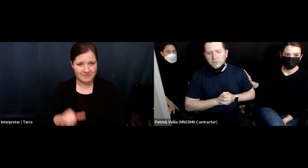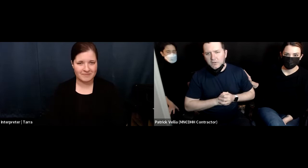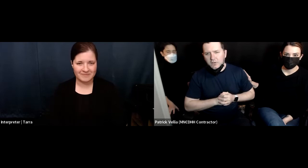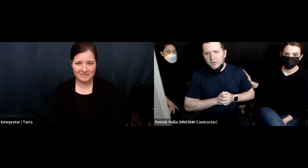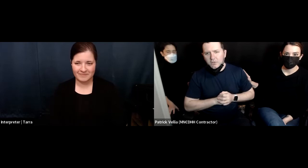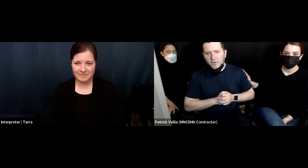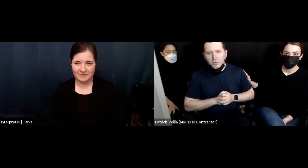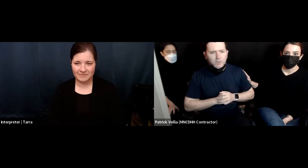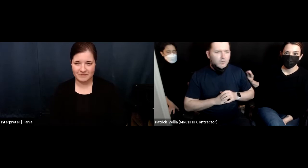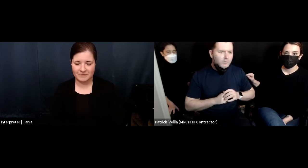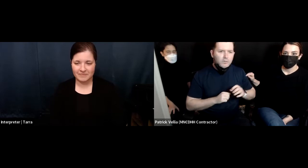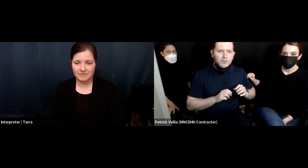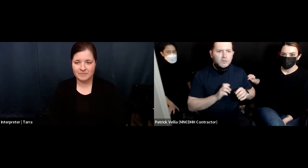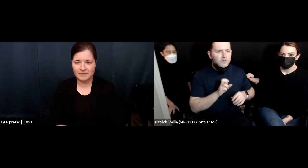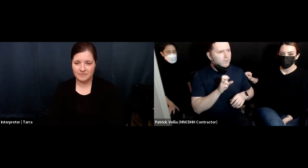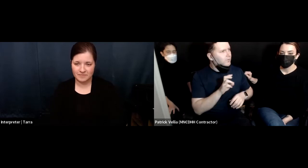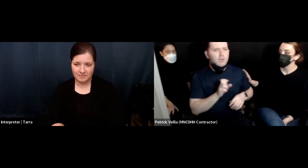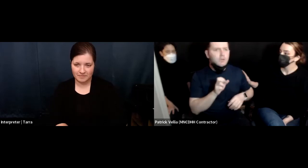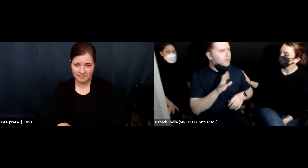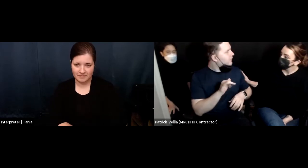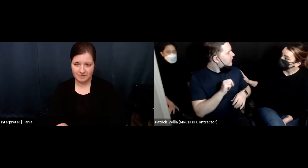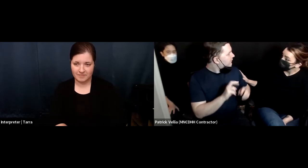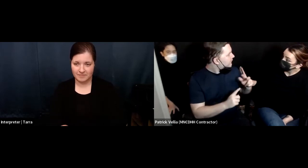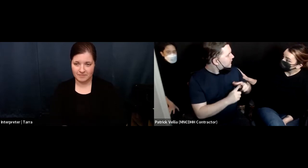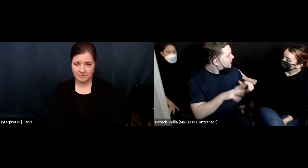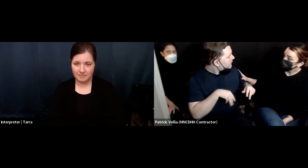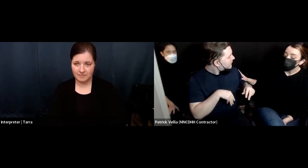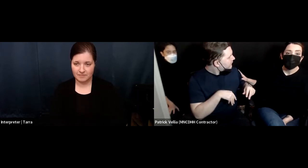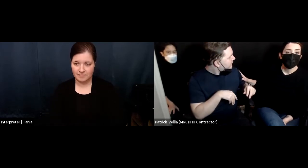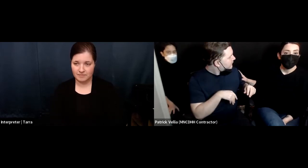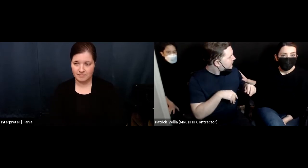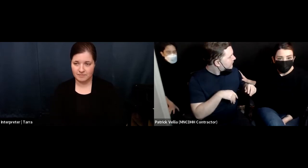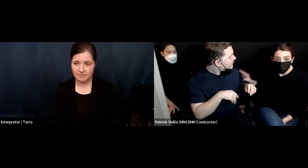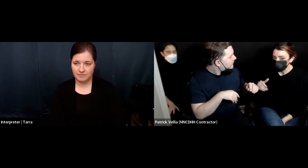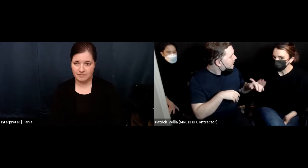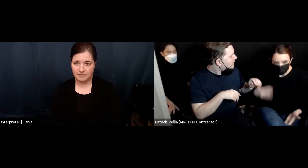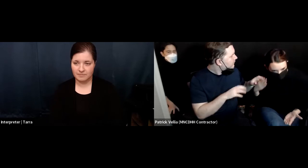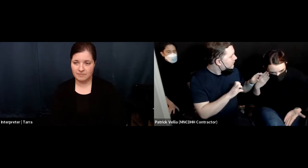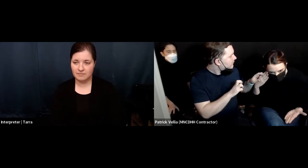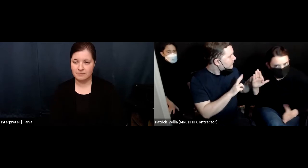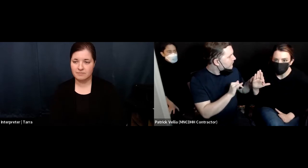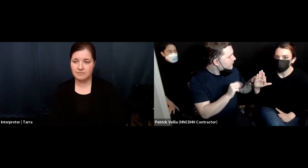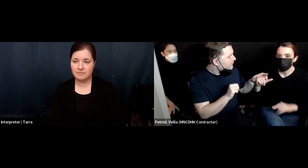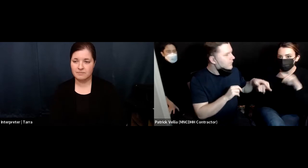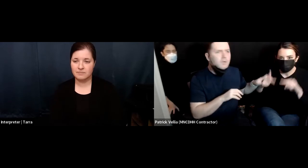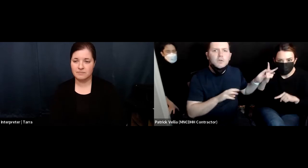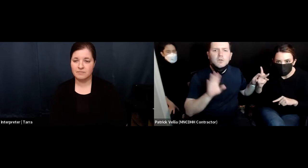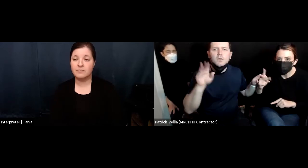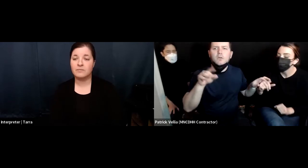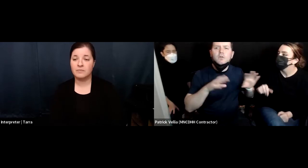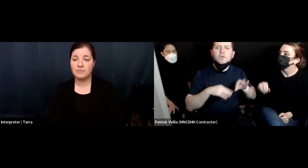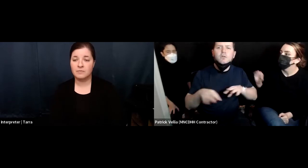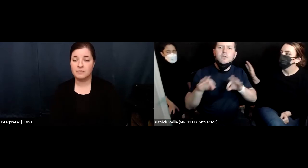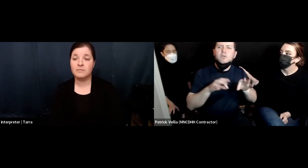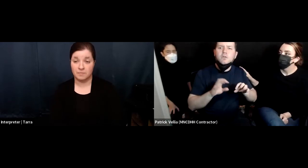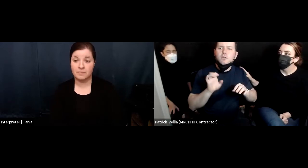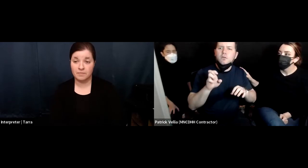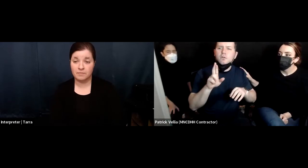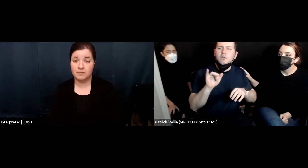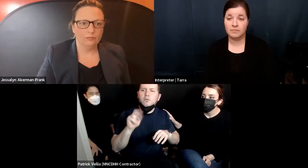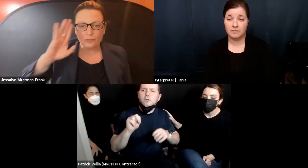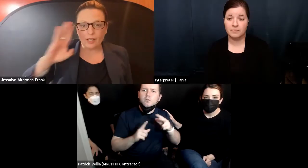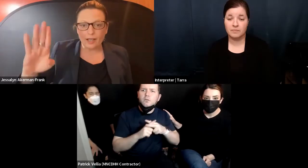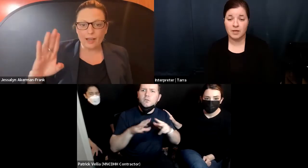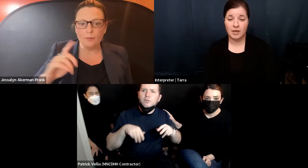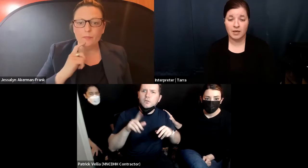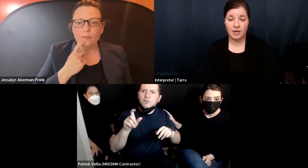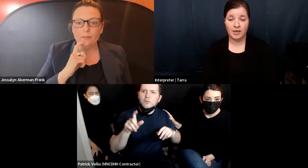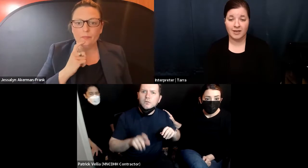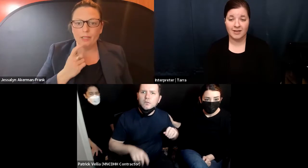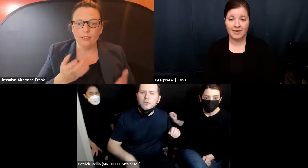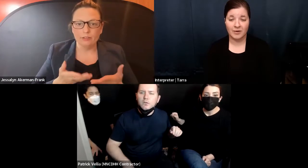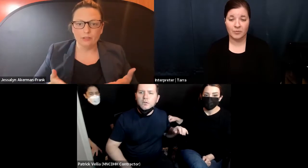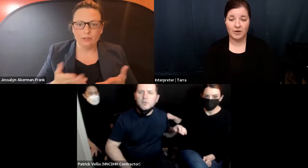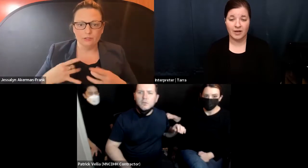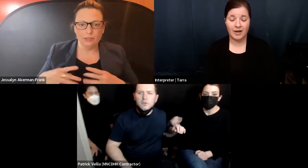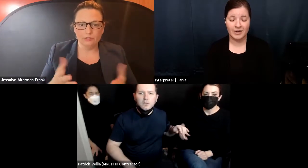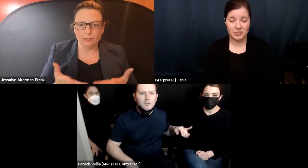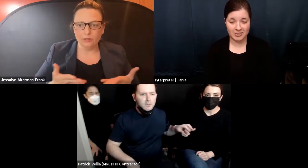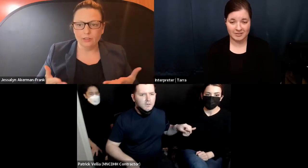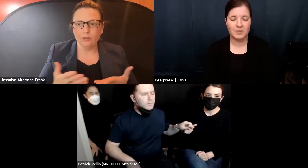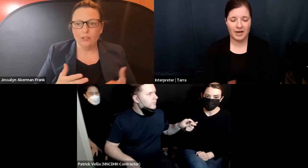Patrick: Thank you, Lolly.